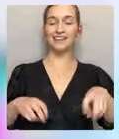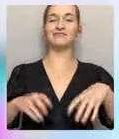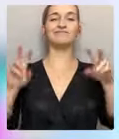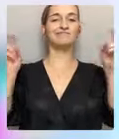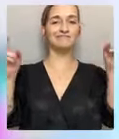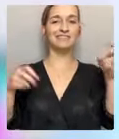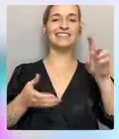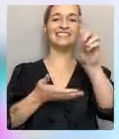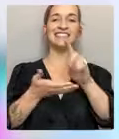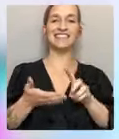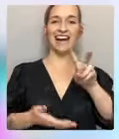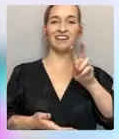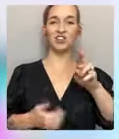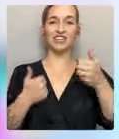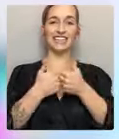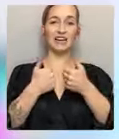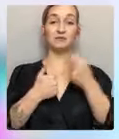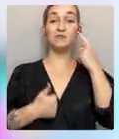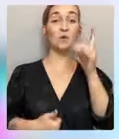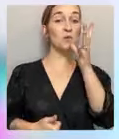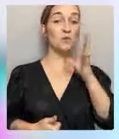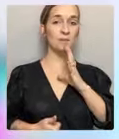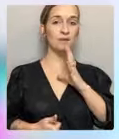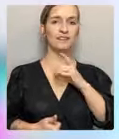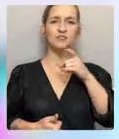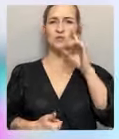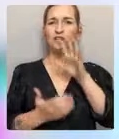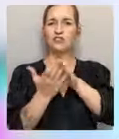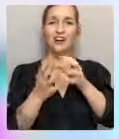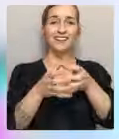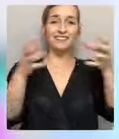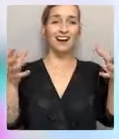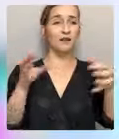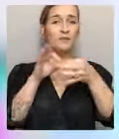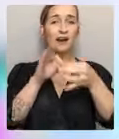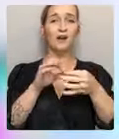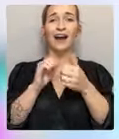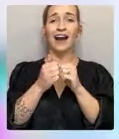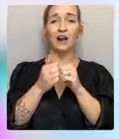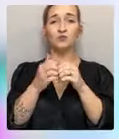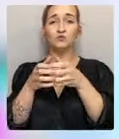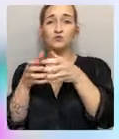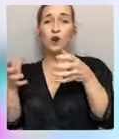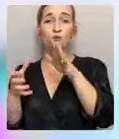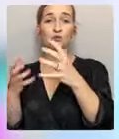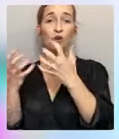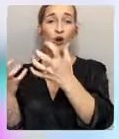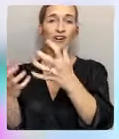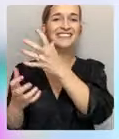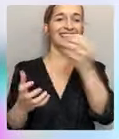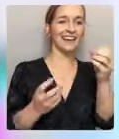Designing VR Games for Women. You're gonna learn a lot about how to grow your audience and accessibility.